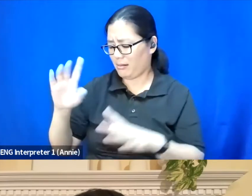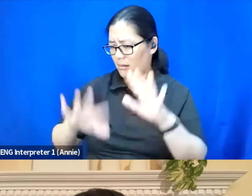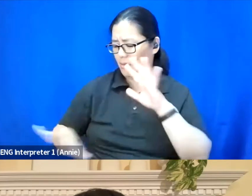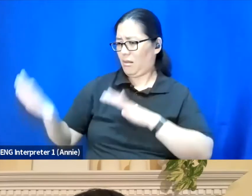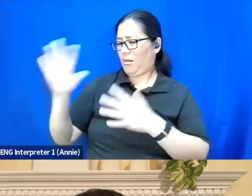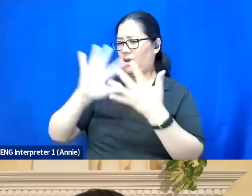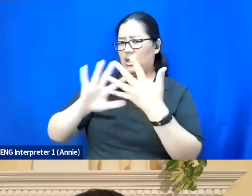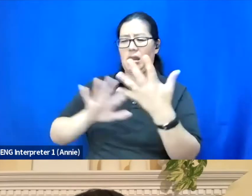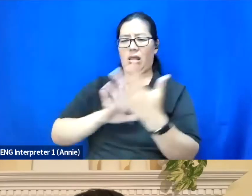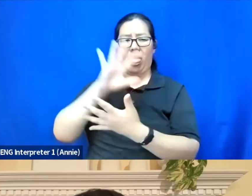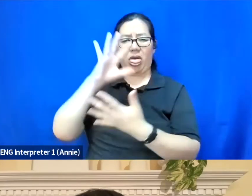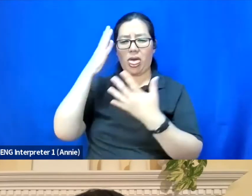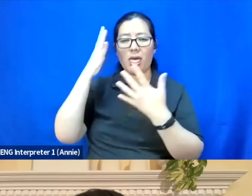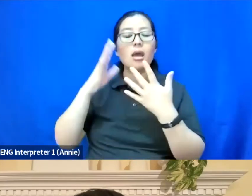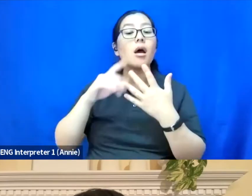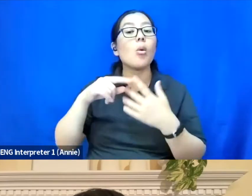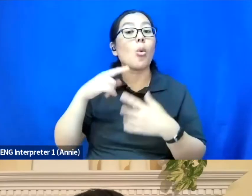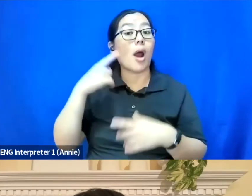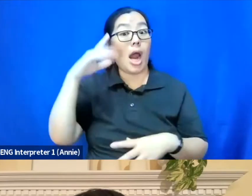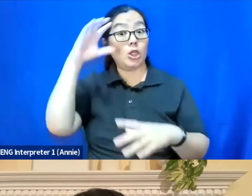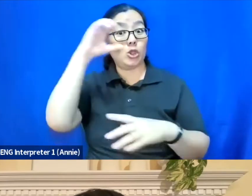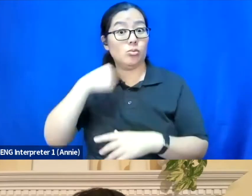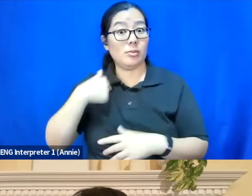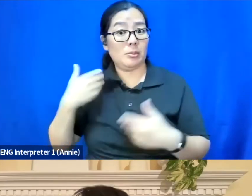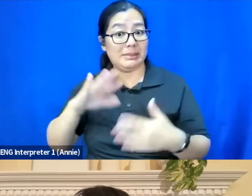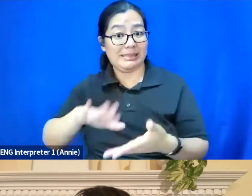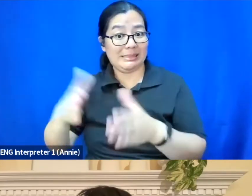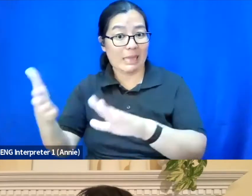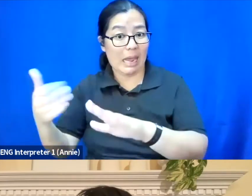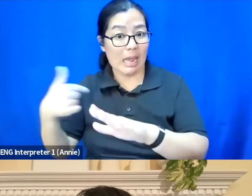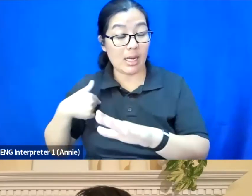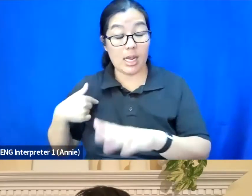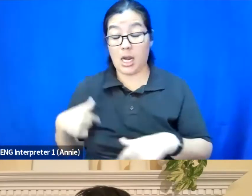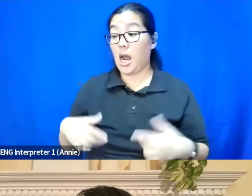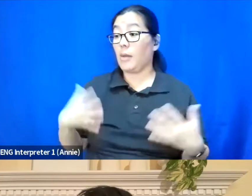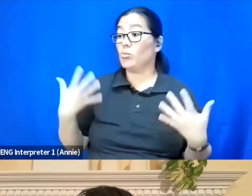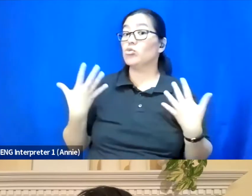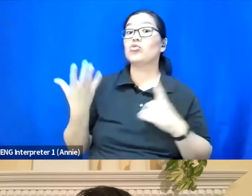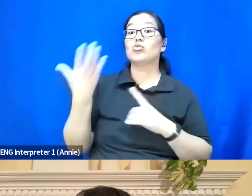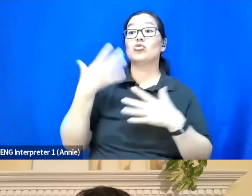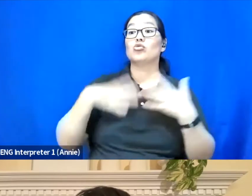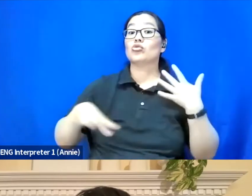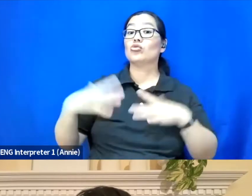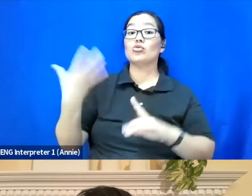humor is one of the things that can keep you going.